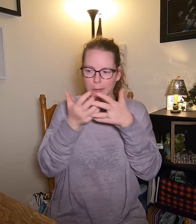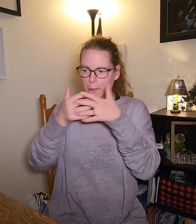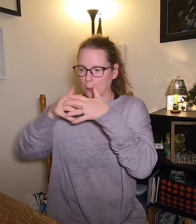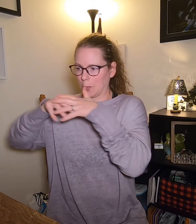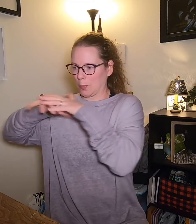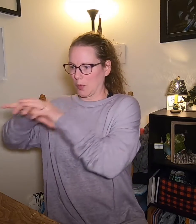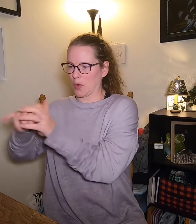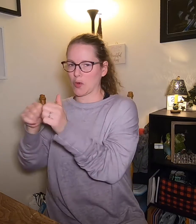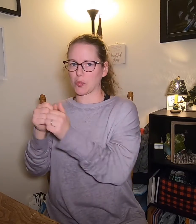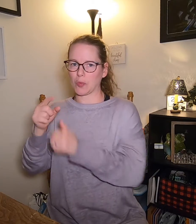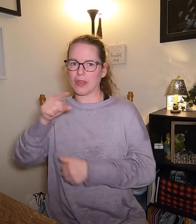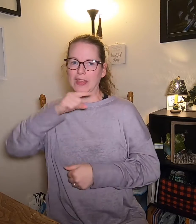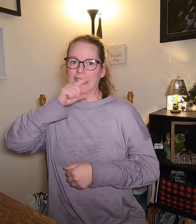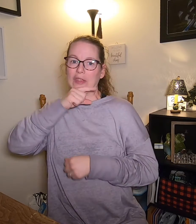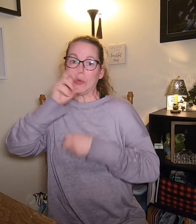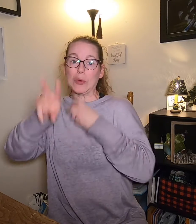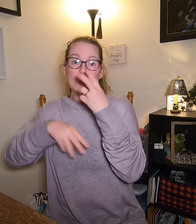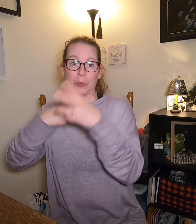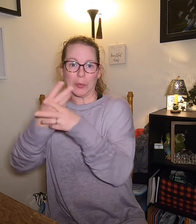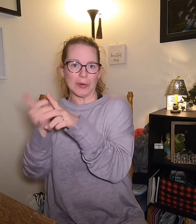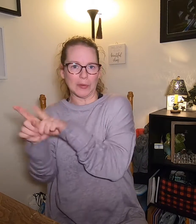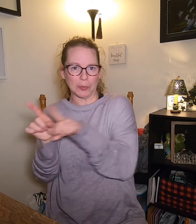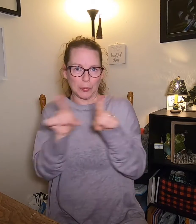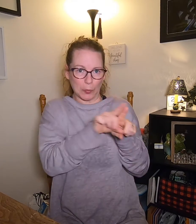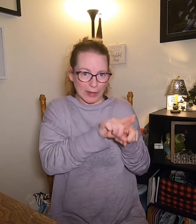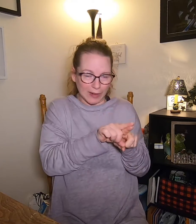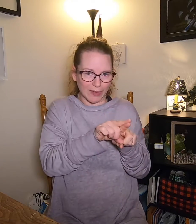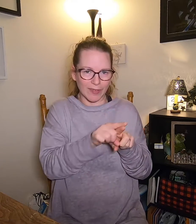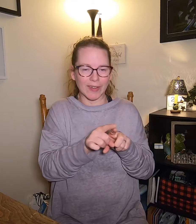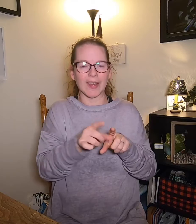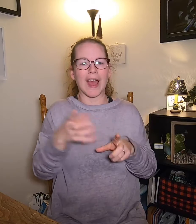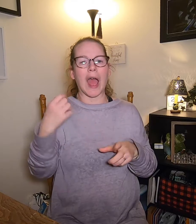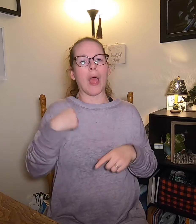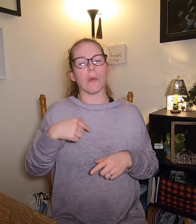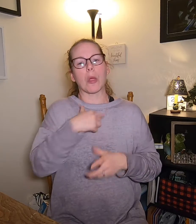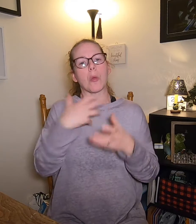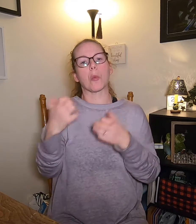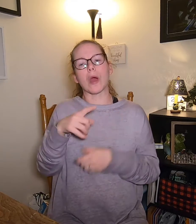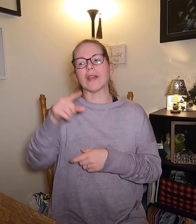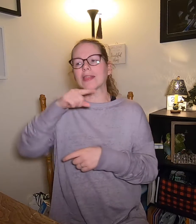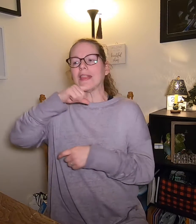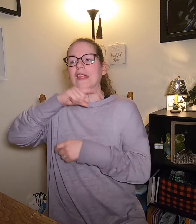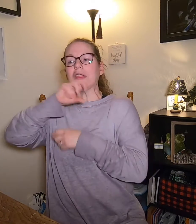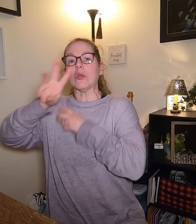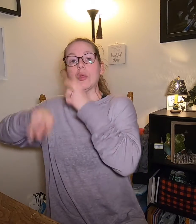merge in with the hearing world as well and we want the hearing world